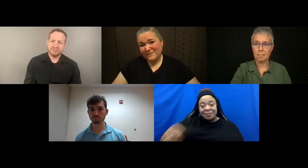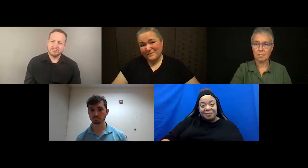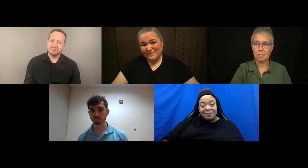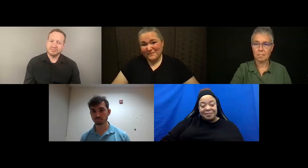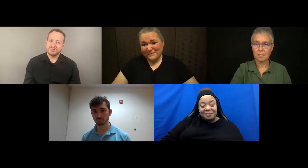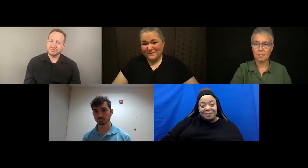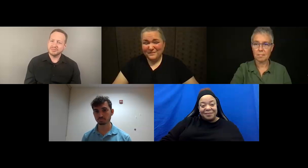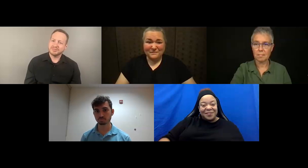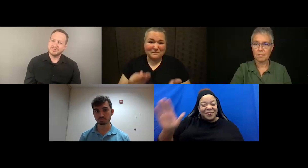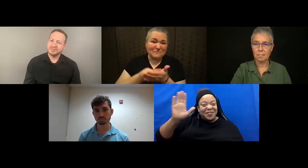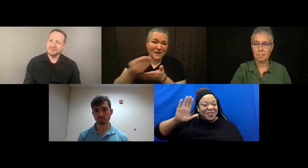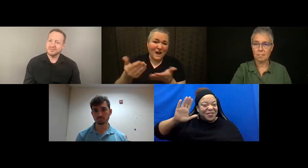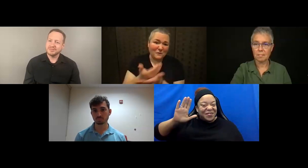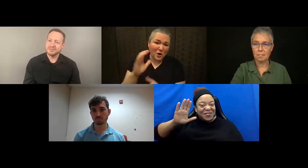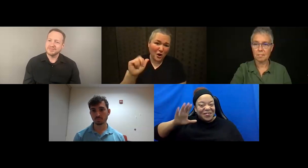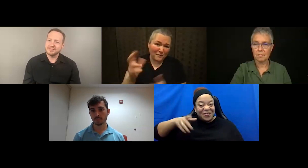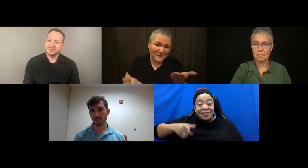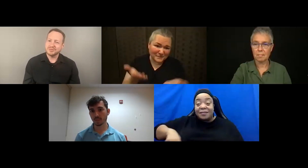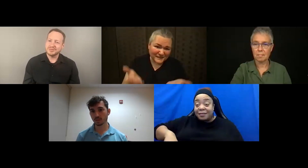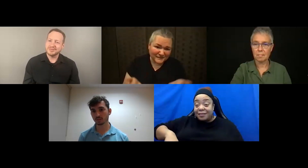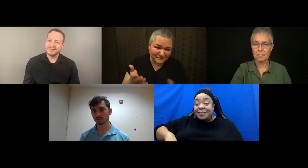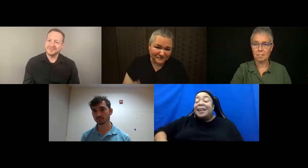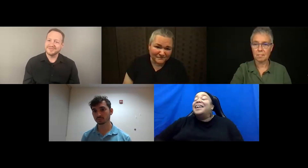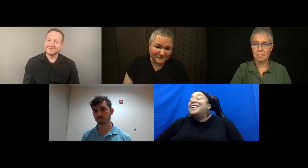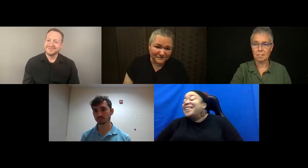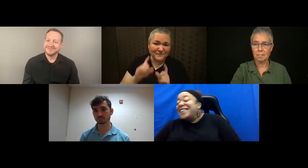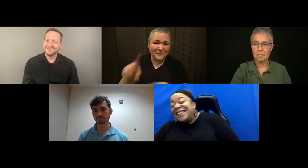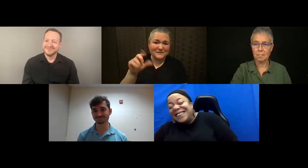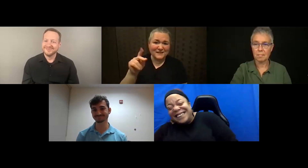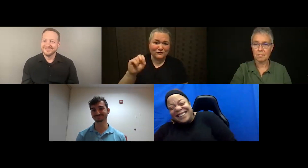Jillian: How about maybe using it to buy a car?